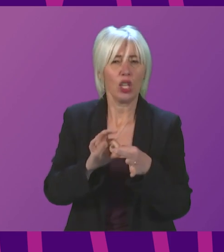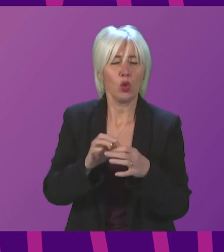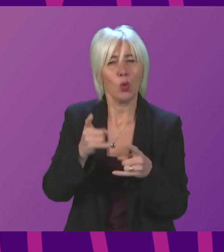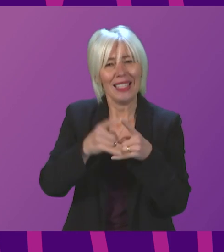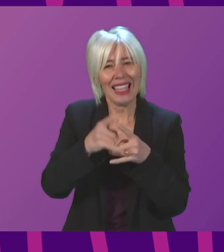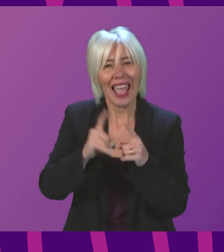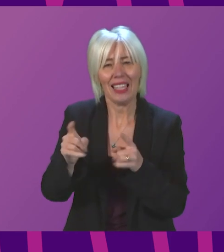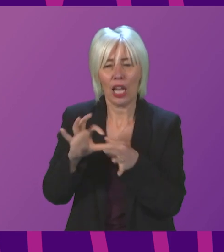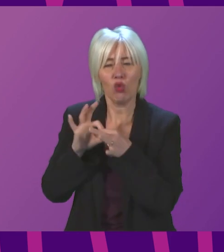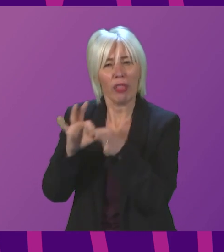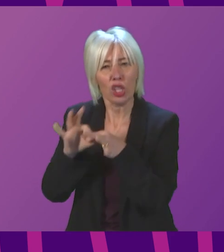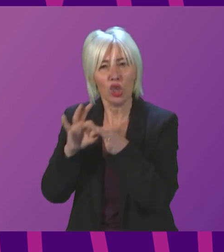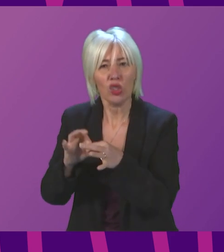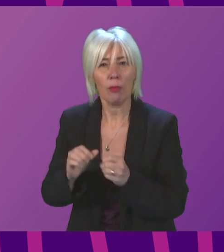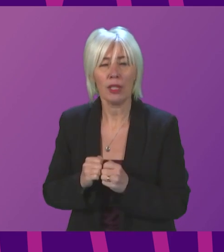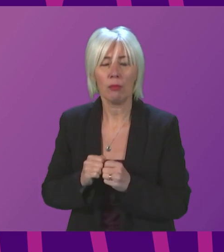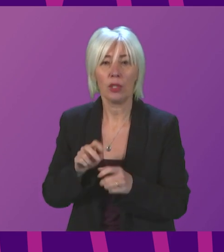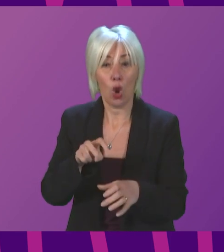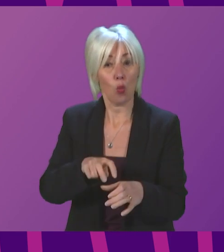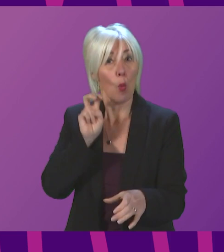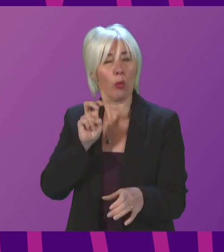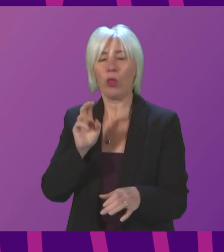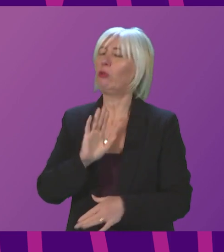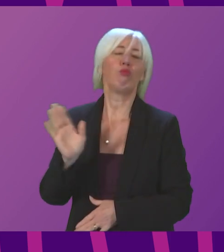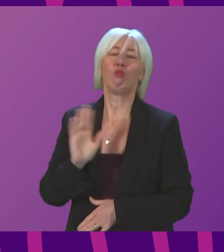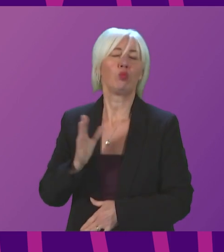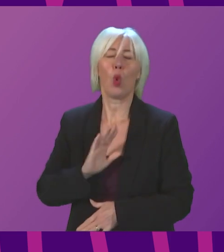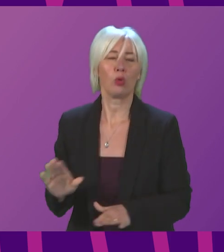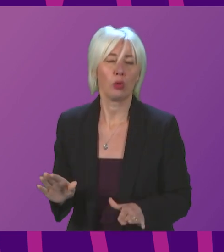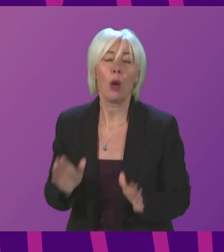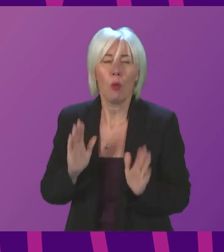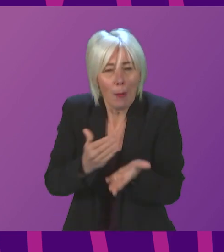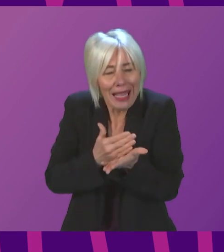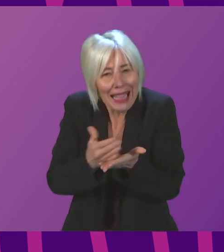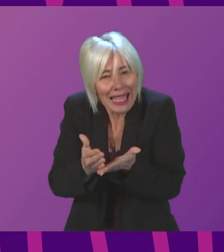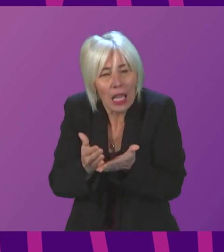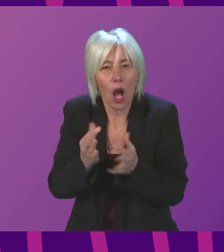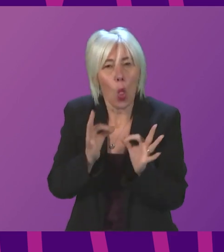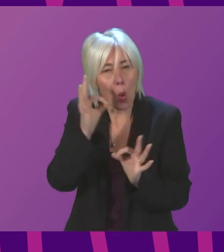First, no we will not. Secondly, I make it clear that the questions that have been the